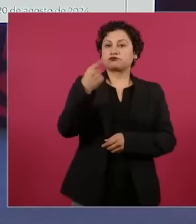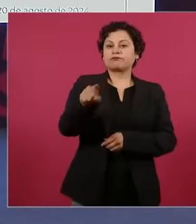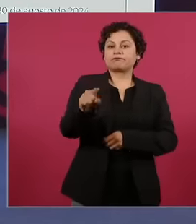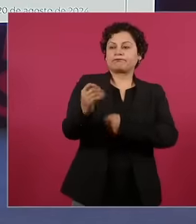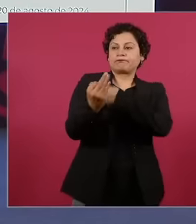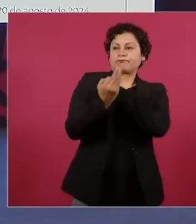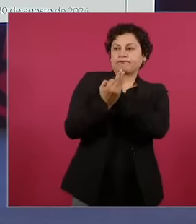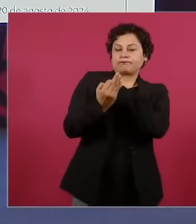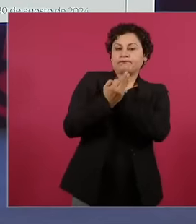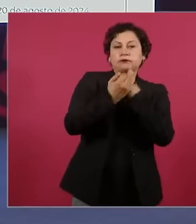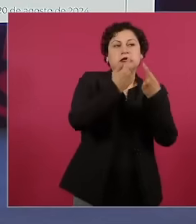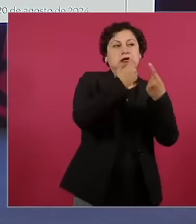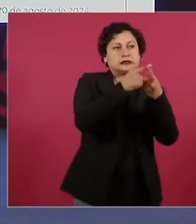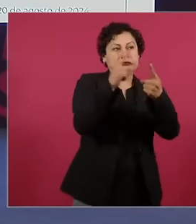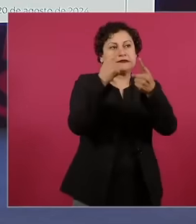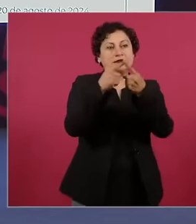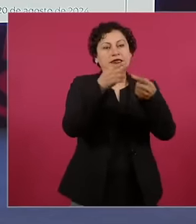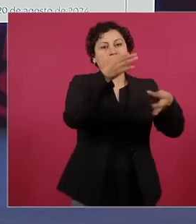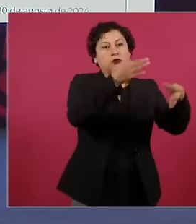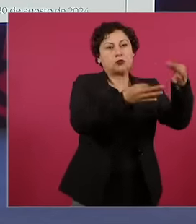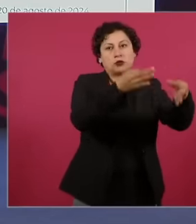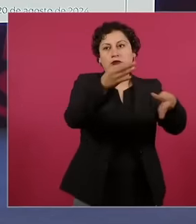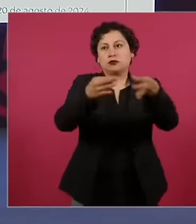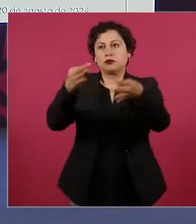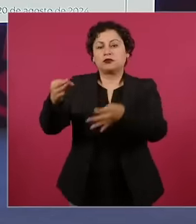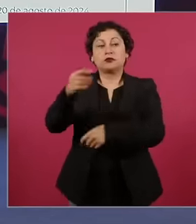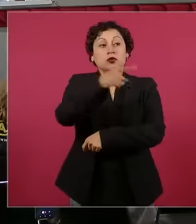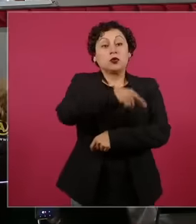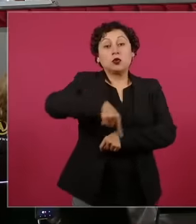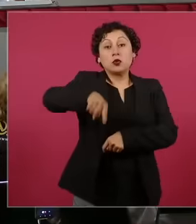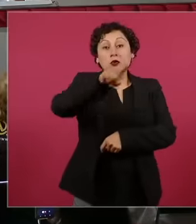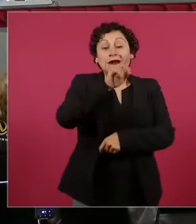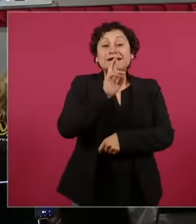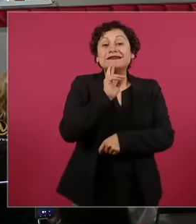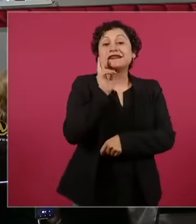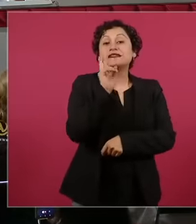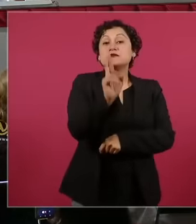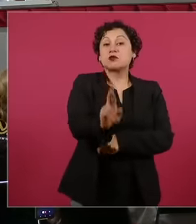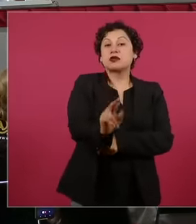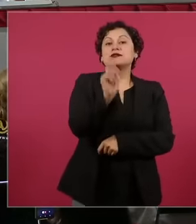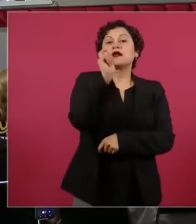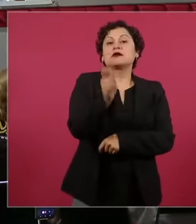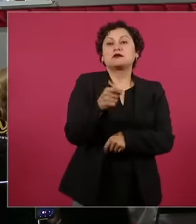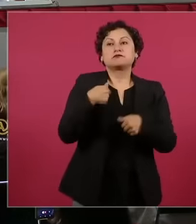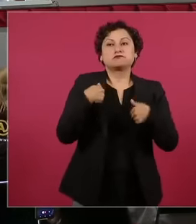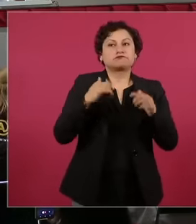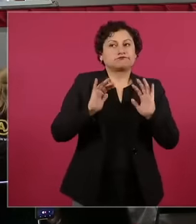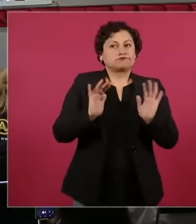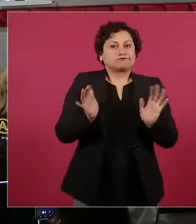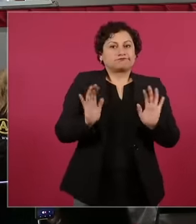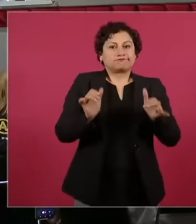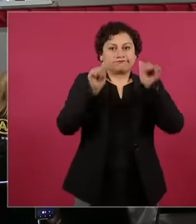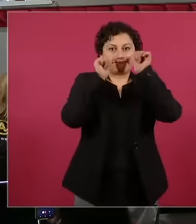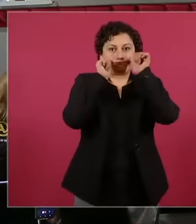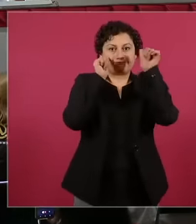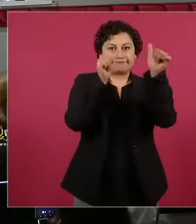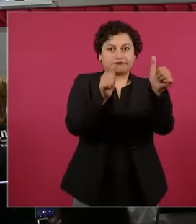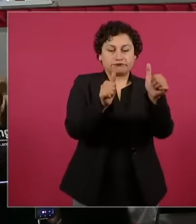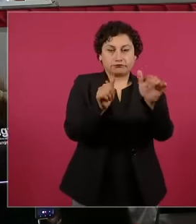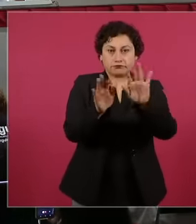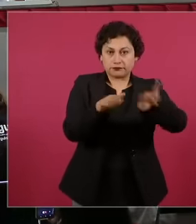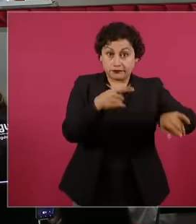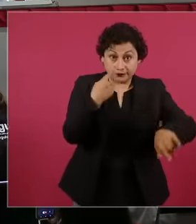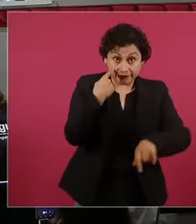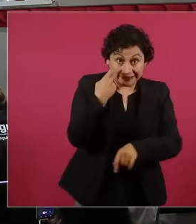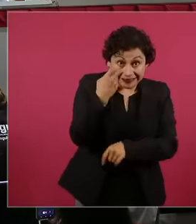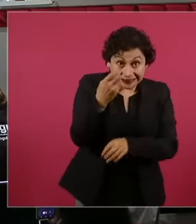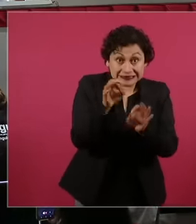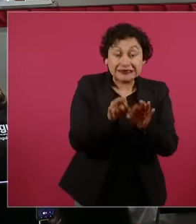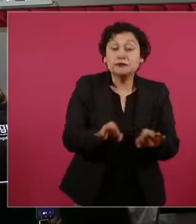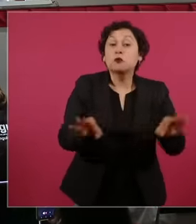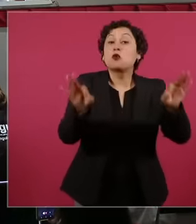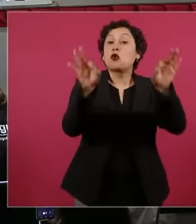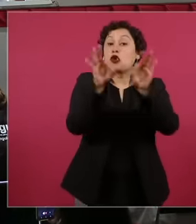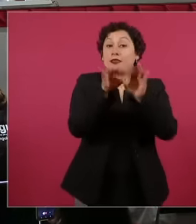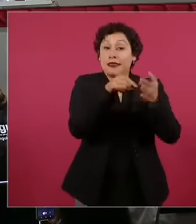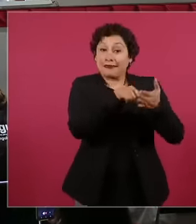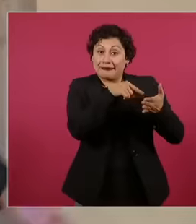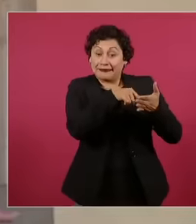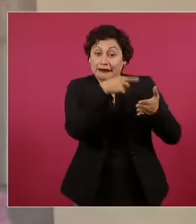declared themselves incompetent. It is also important This yes, not all judges